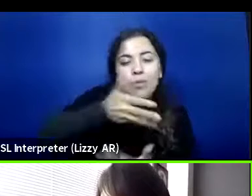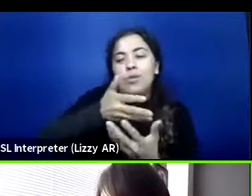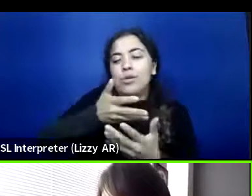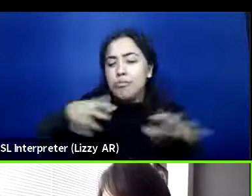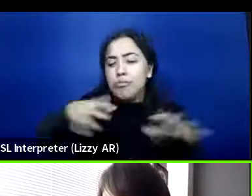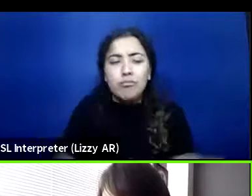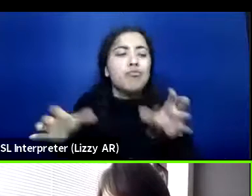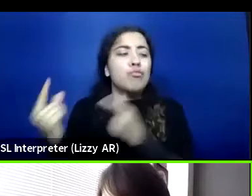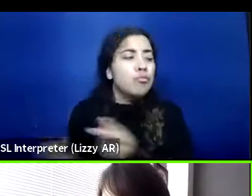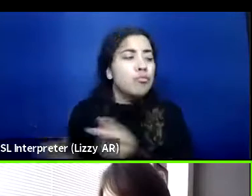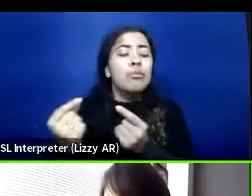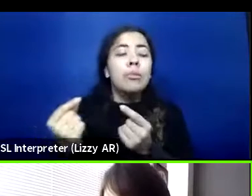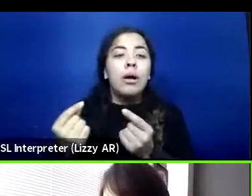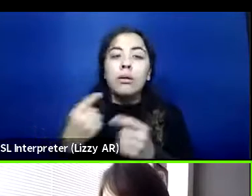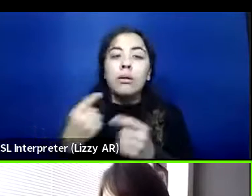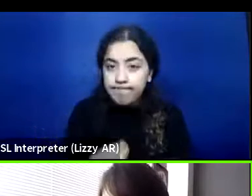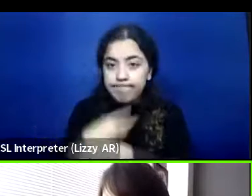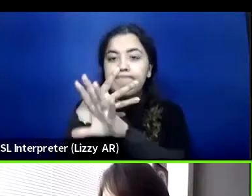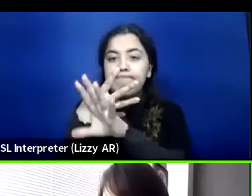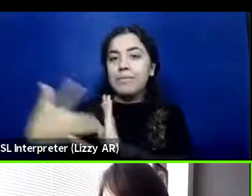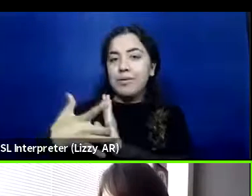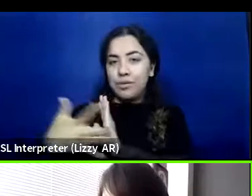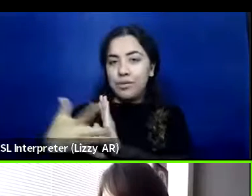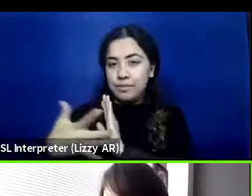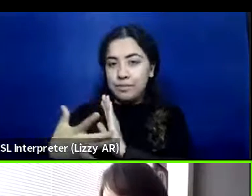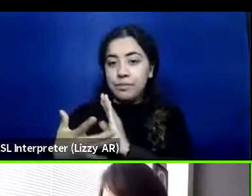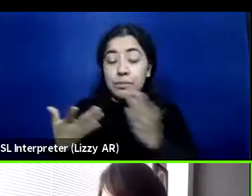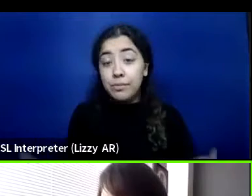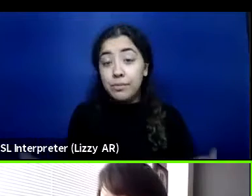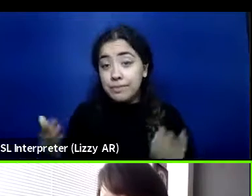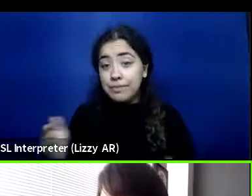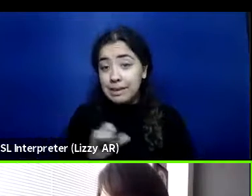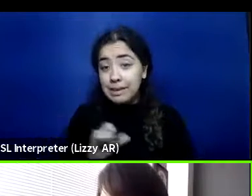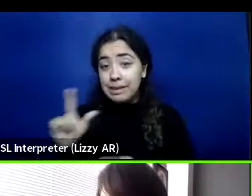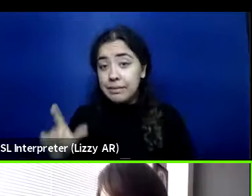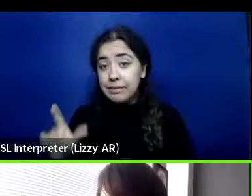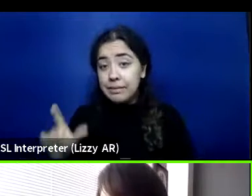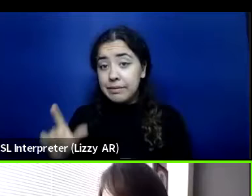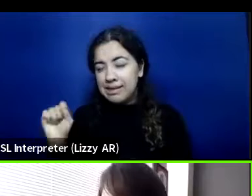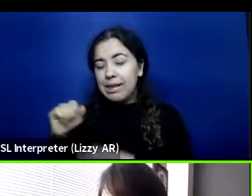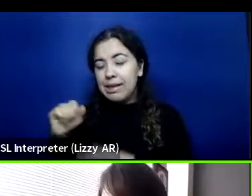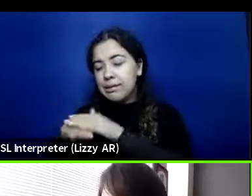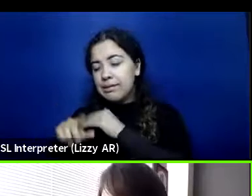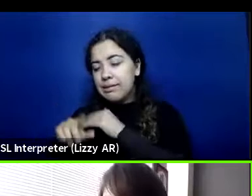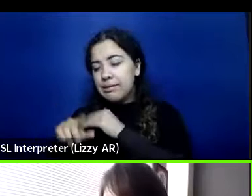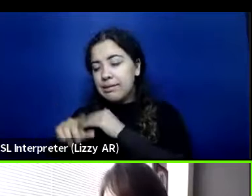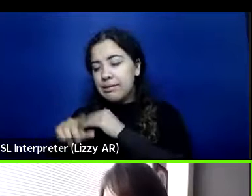At Access Living, we're really seeing, firsthand, how people with disabilities are being left behind.